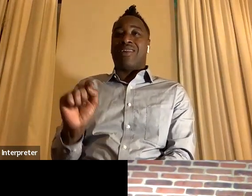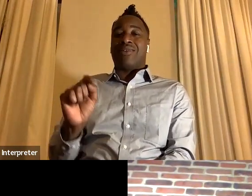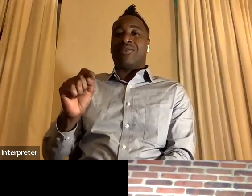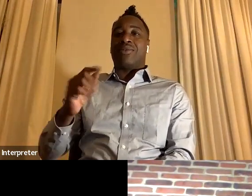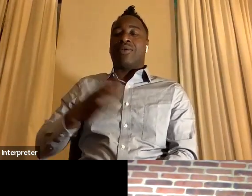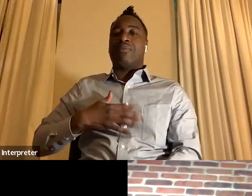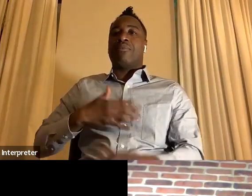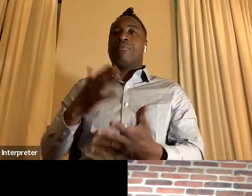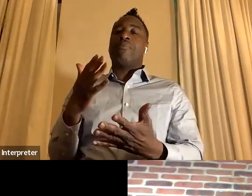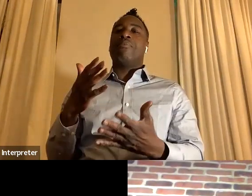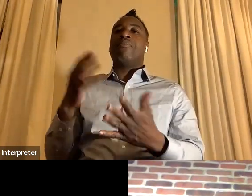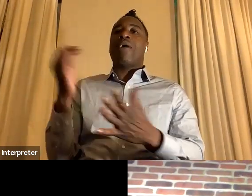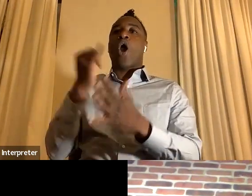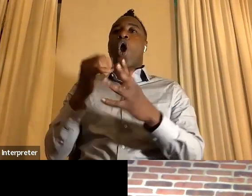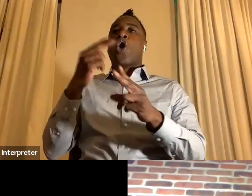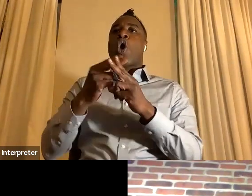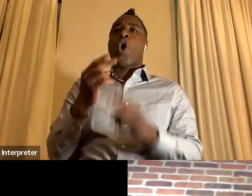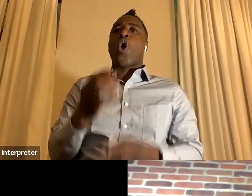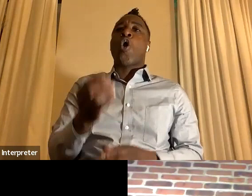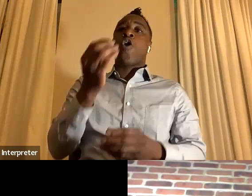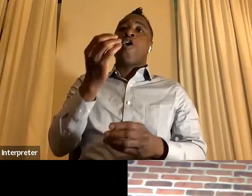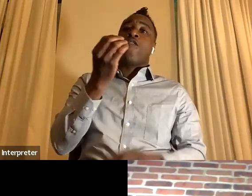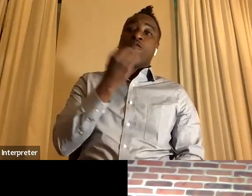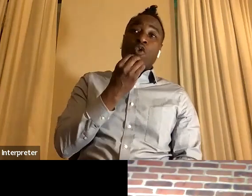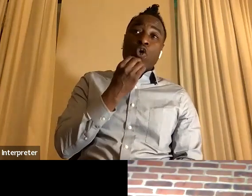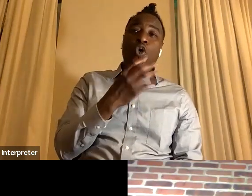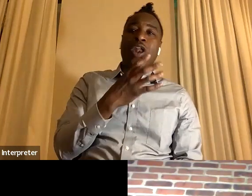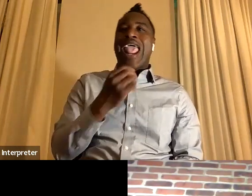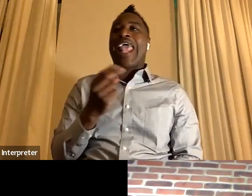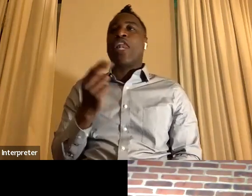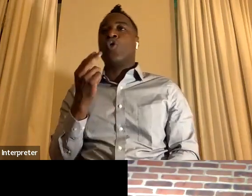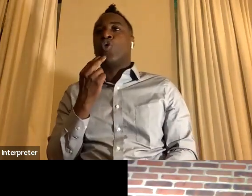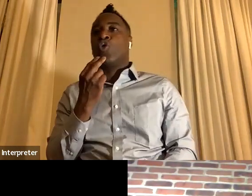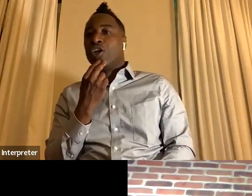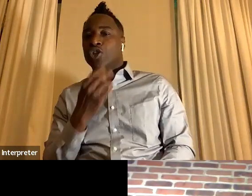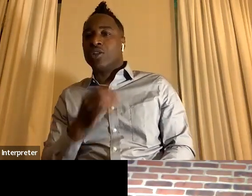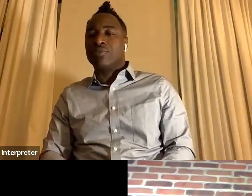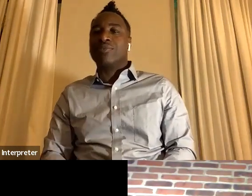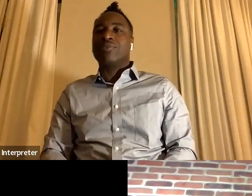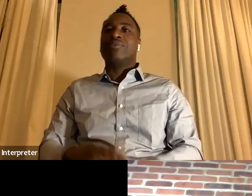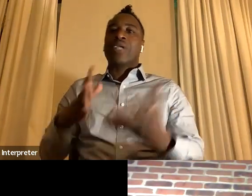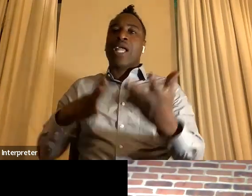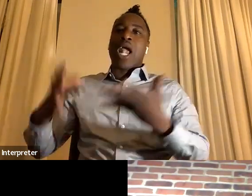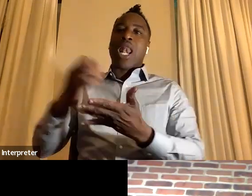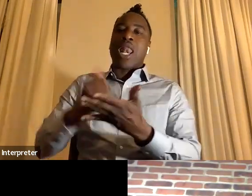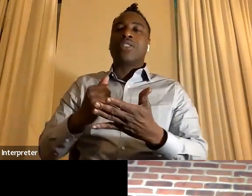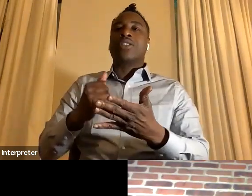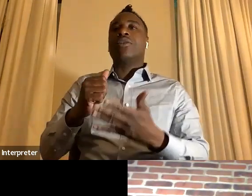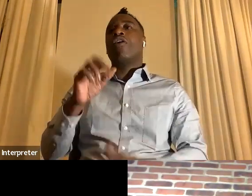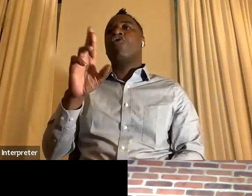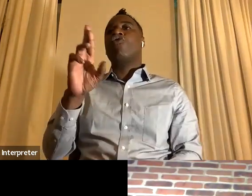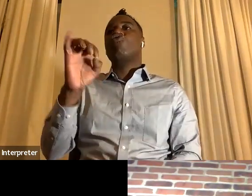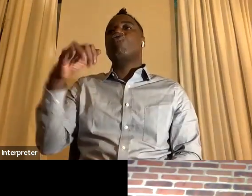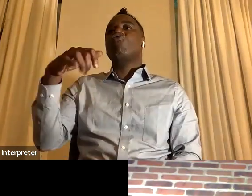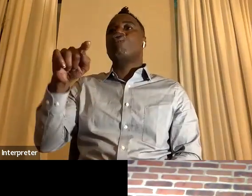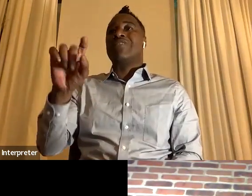and Nutrition, and it's a collection of receipts from lots of different